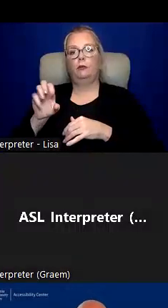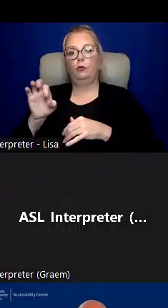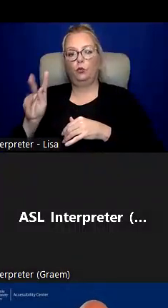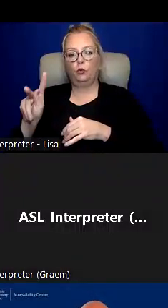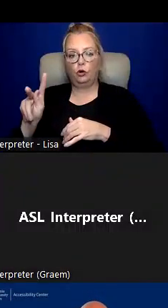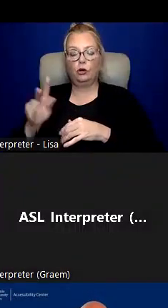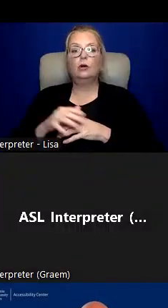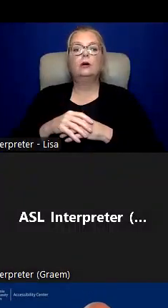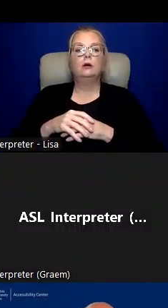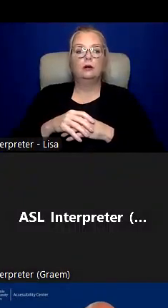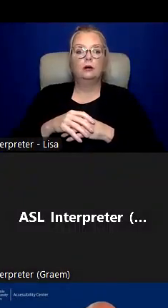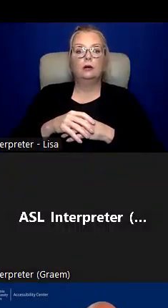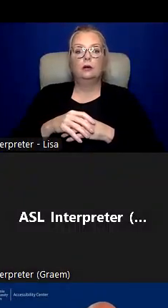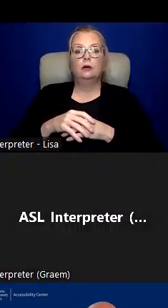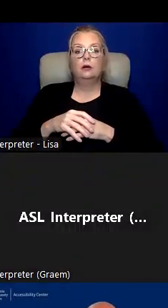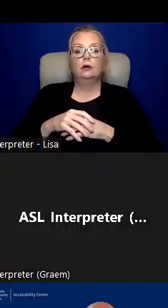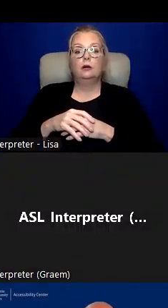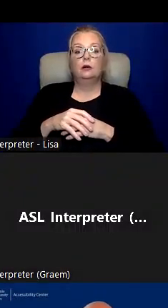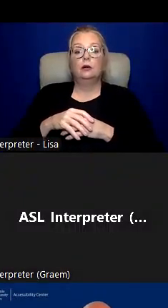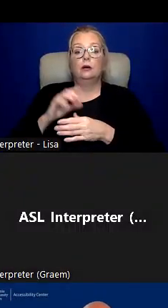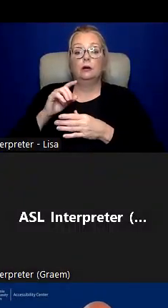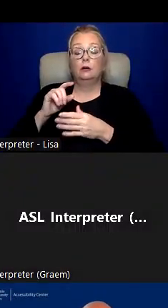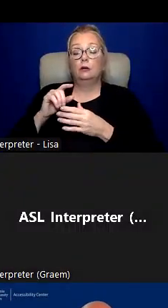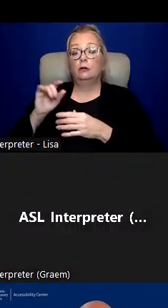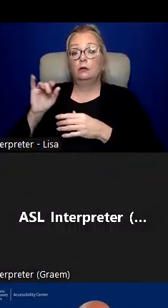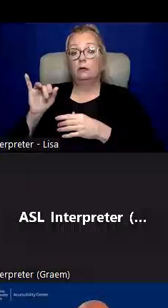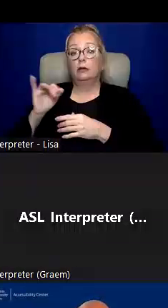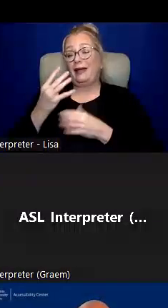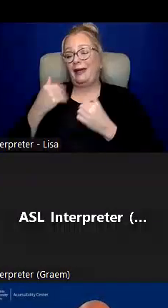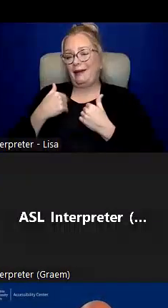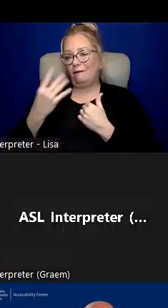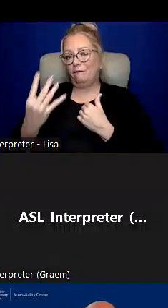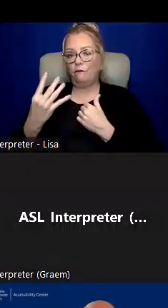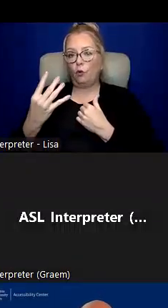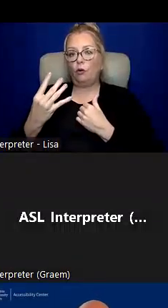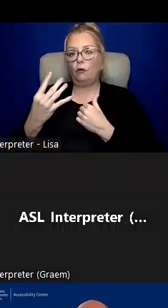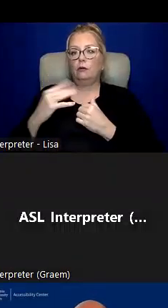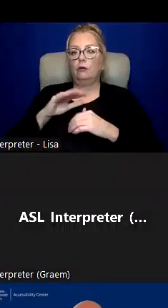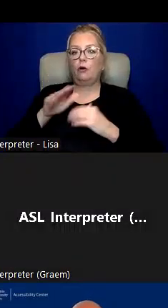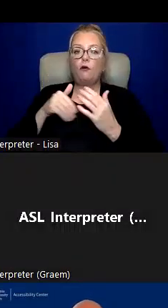And basically, what it consisted of was four overall steps.